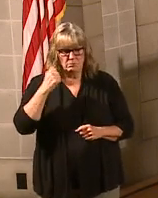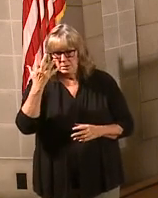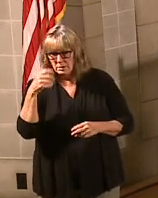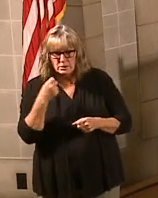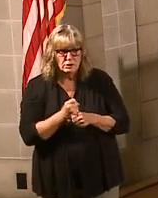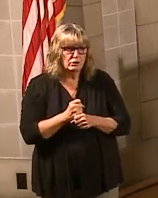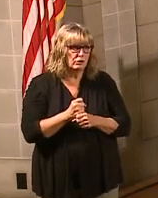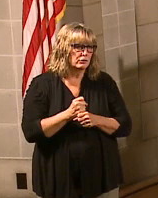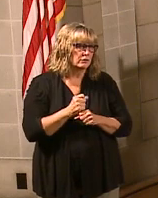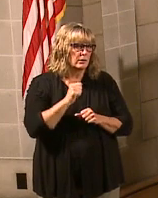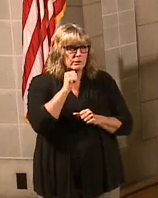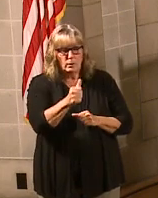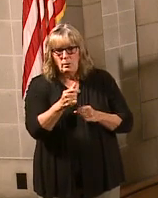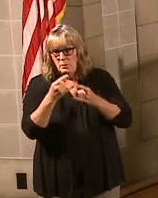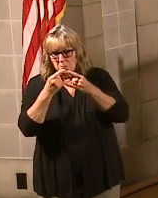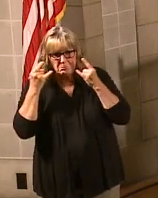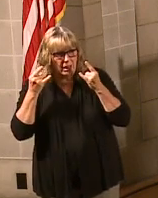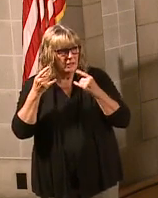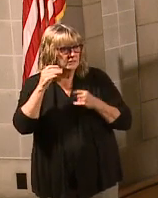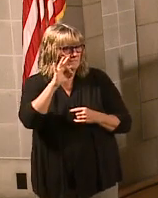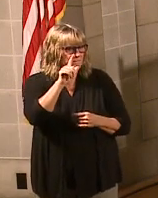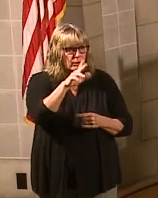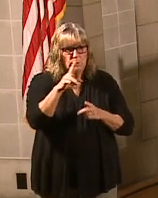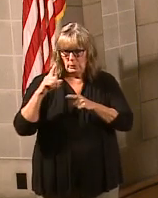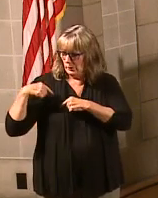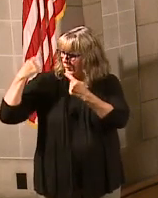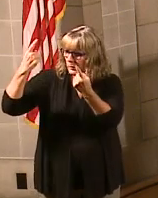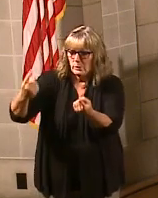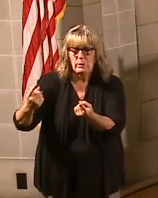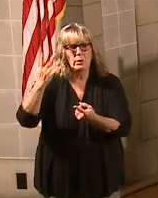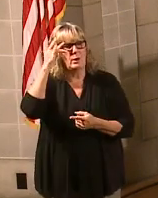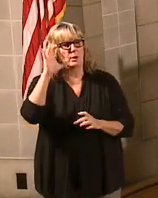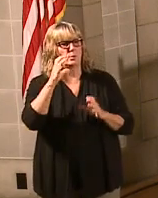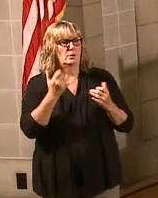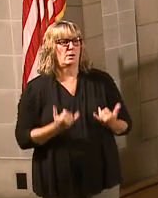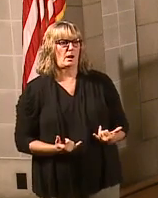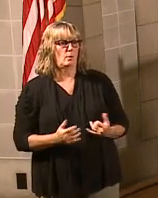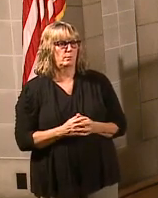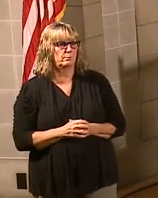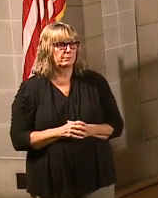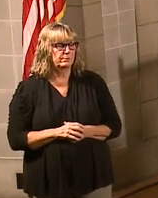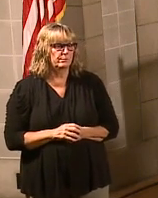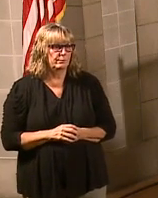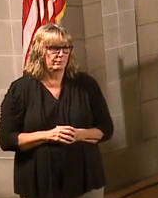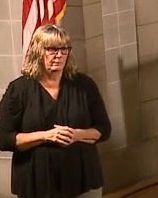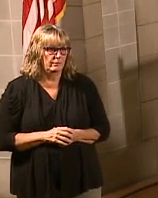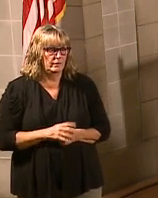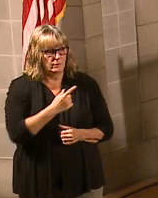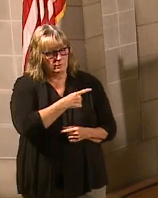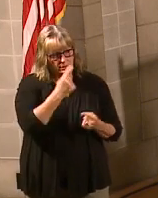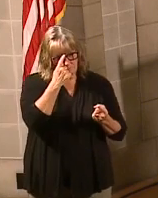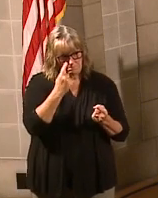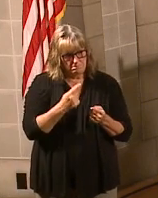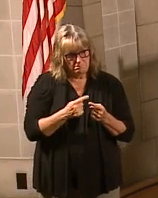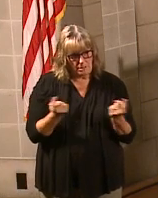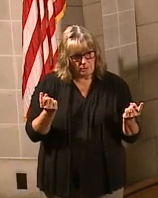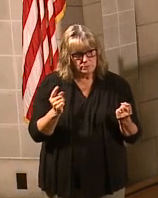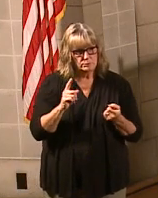SO AGAIN, AND I THINK THAT THERE'S ENOUGH THERE THAT IF WE